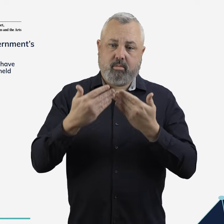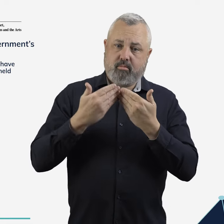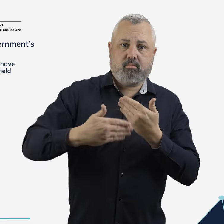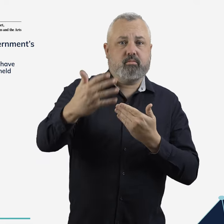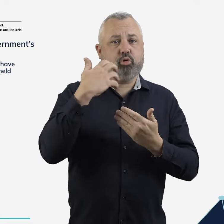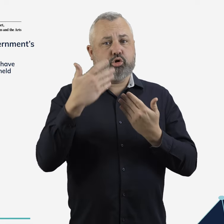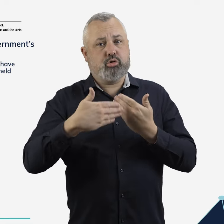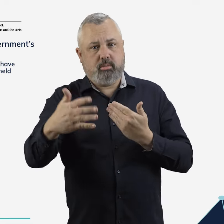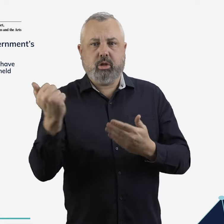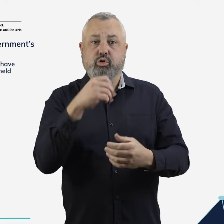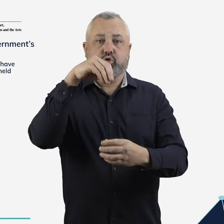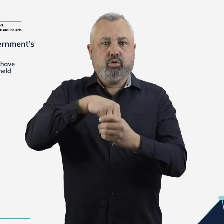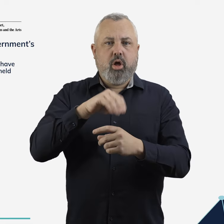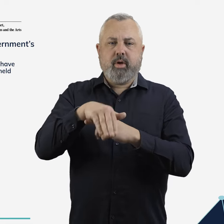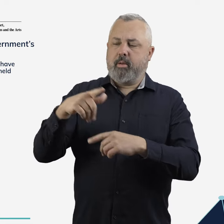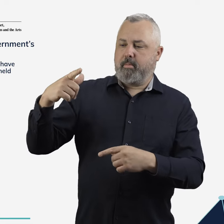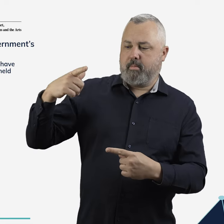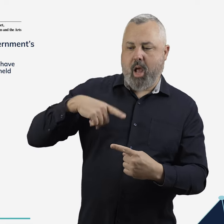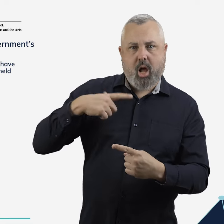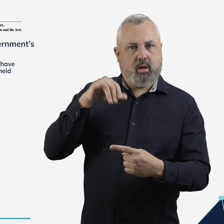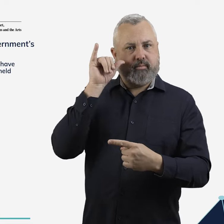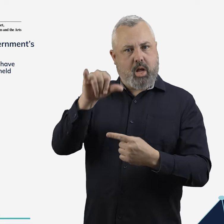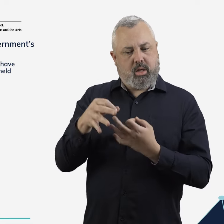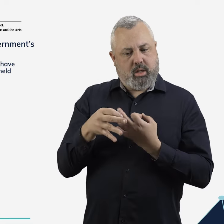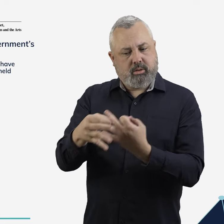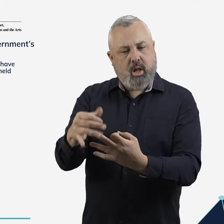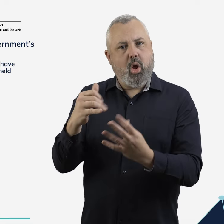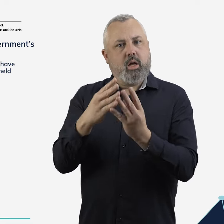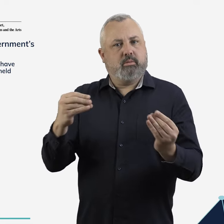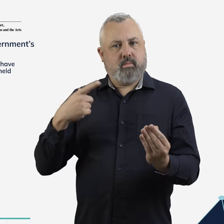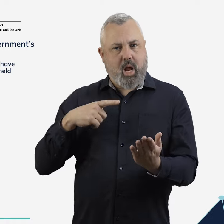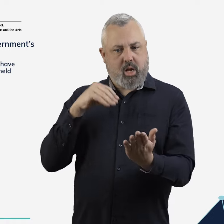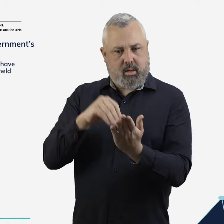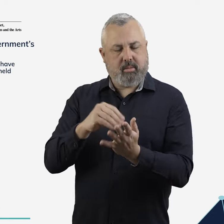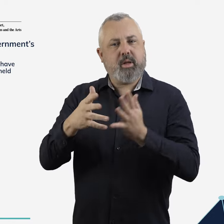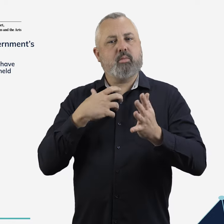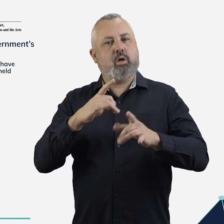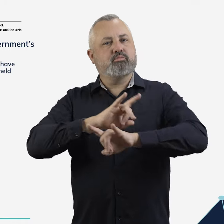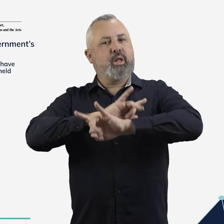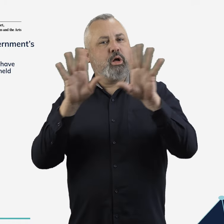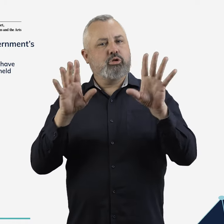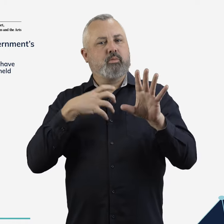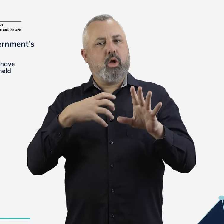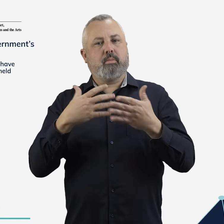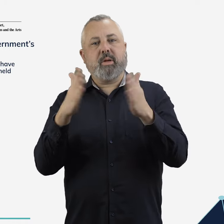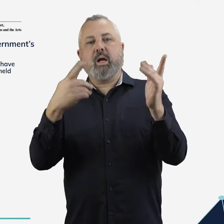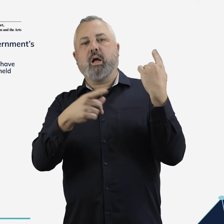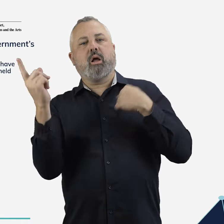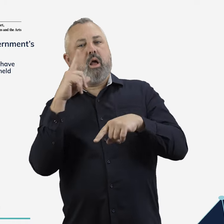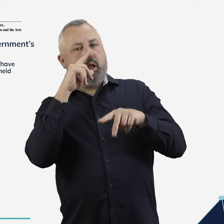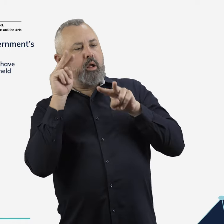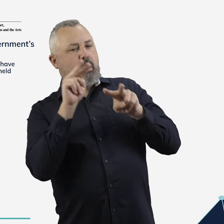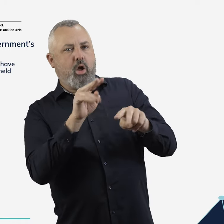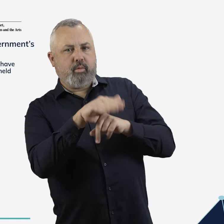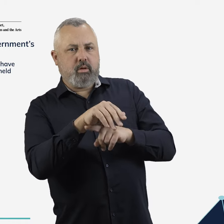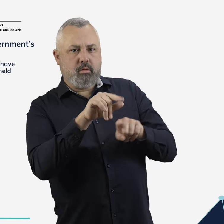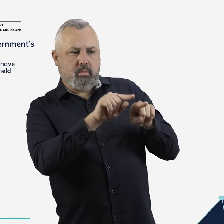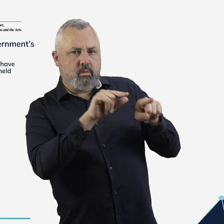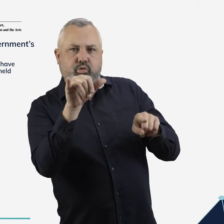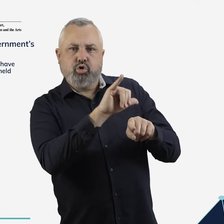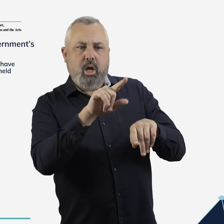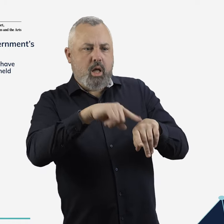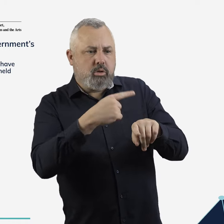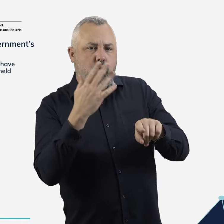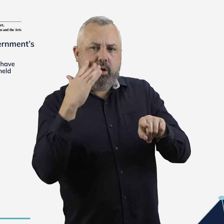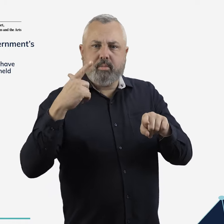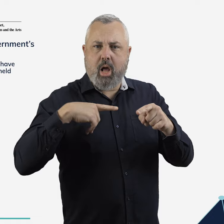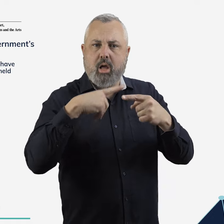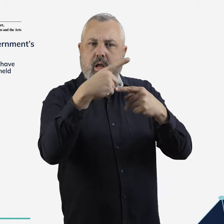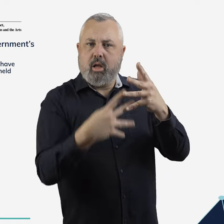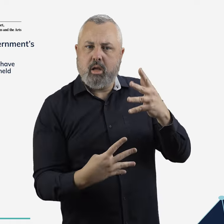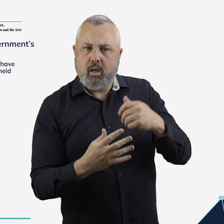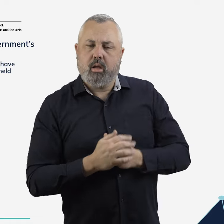This will increase transparency and public accountability for on-time performance.